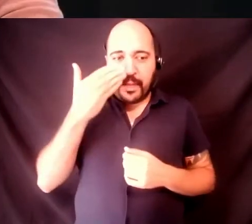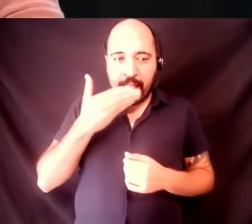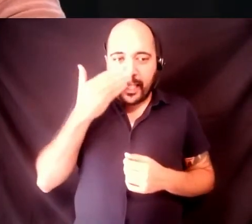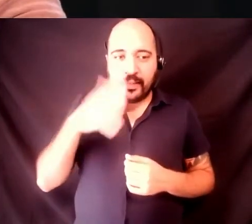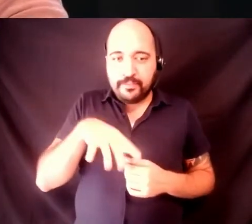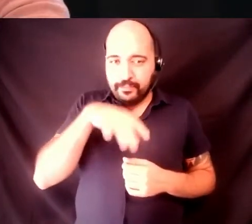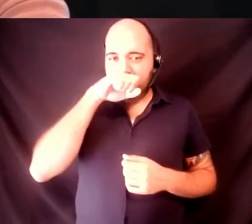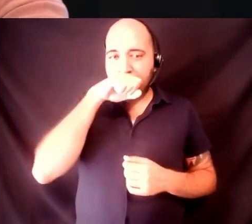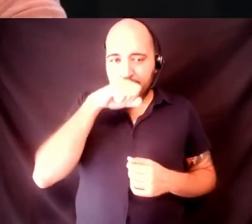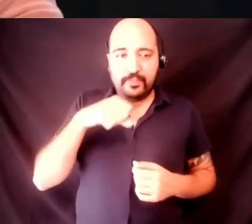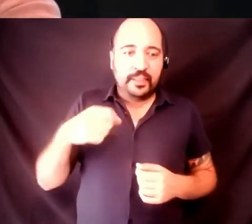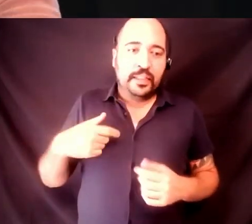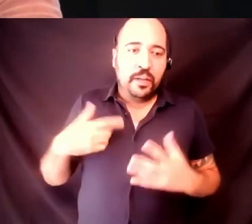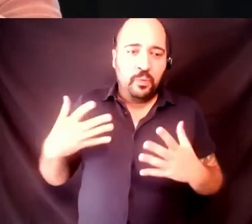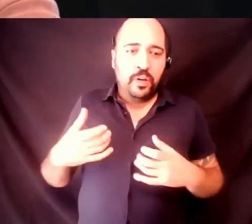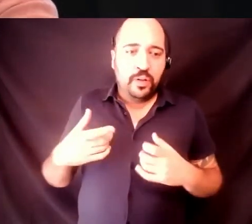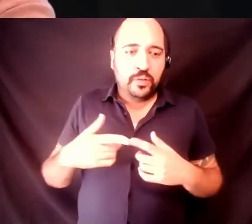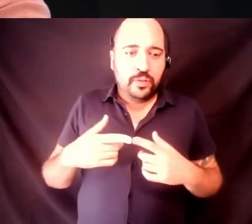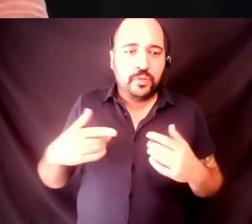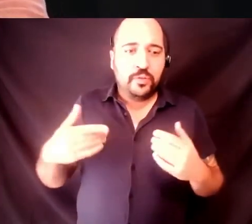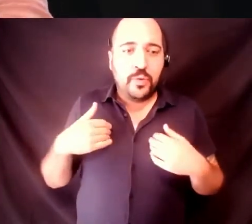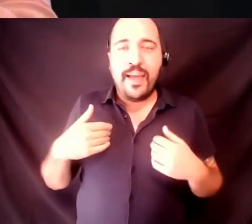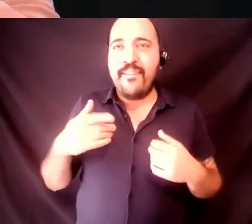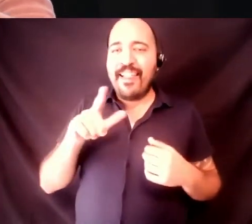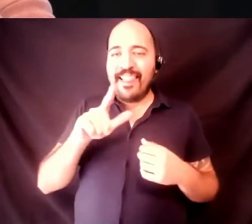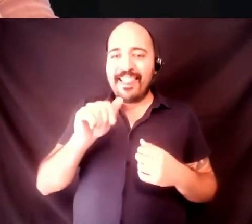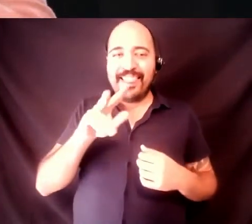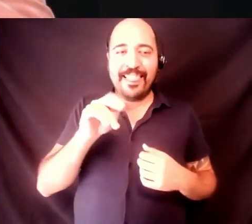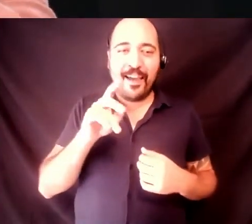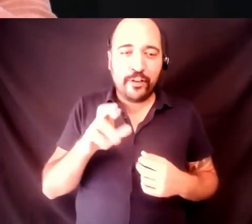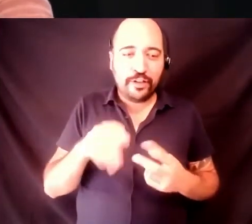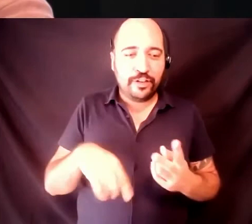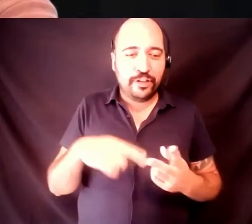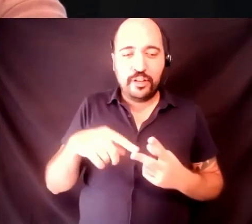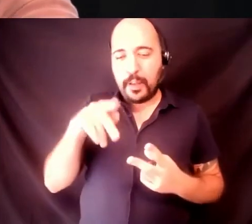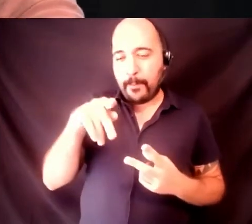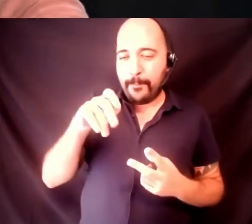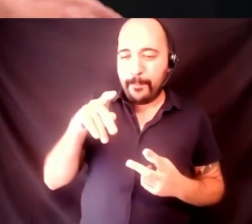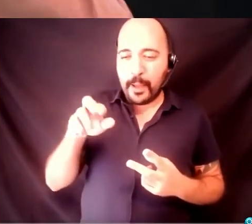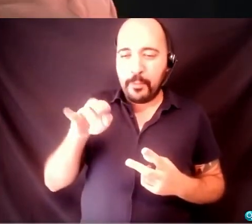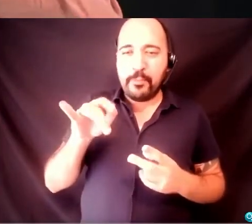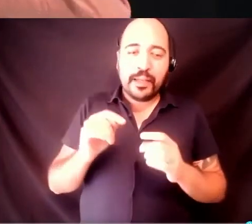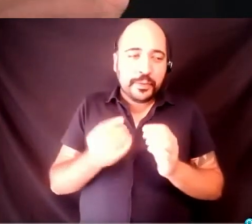Lavender, and peppermint, and diffusers, and. Have that invoke some stuff as well.